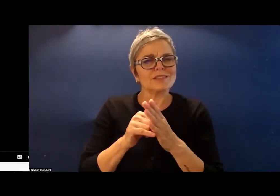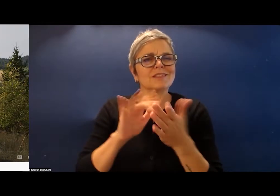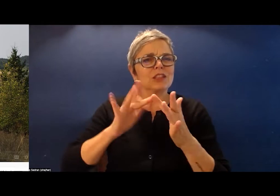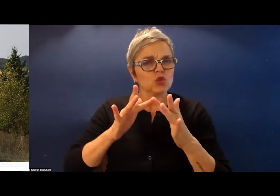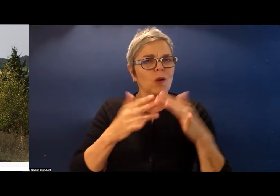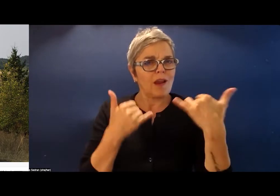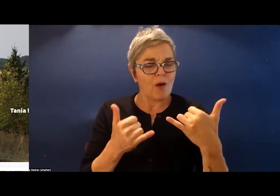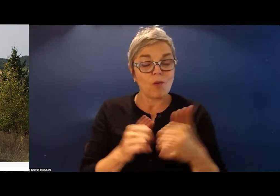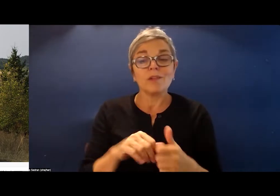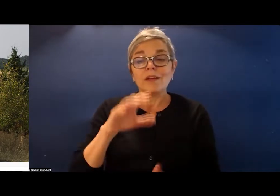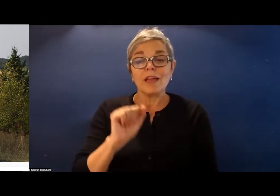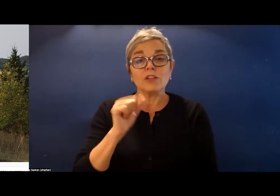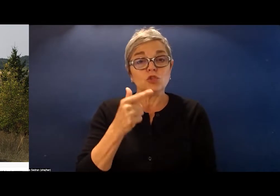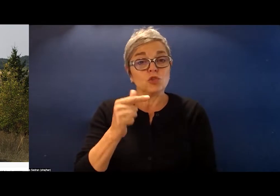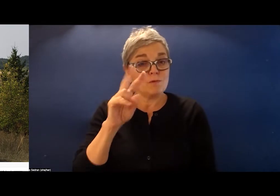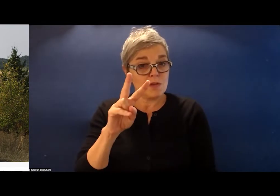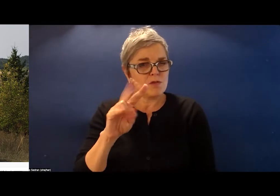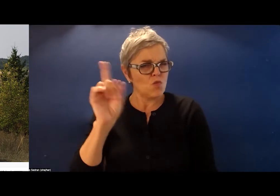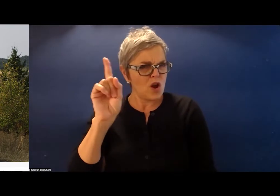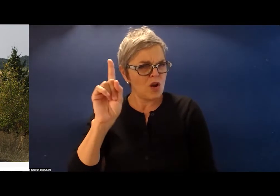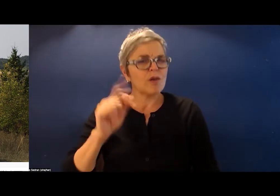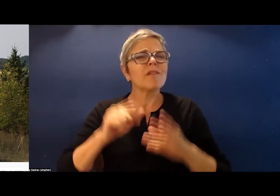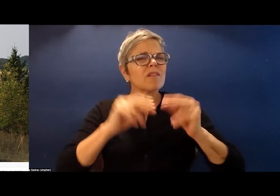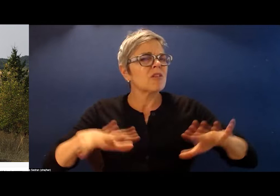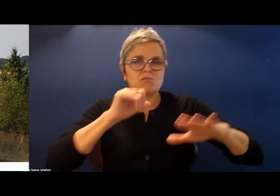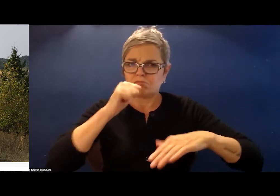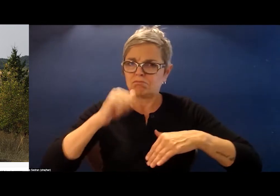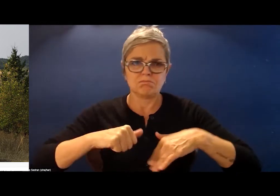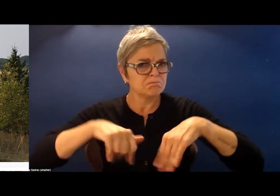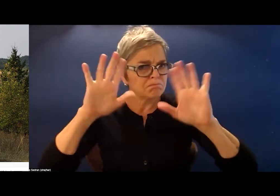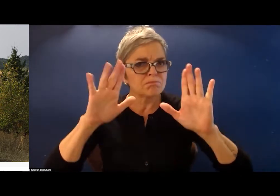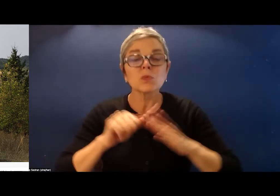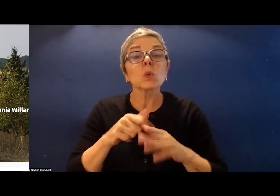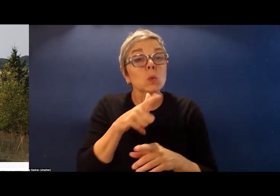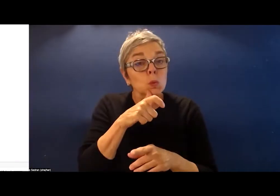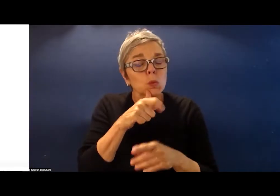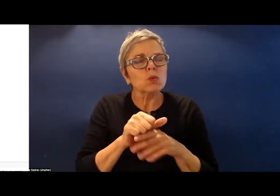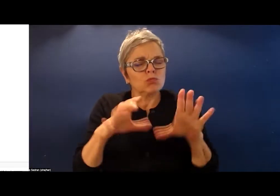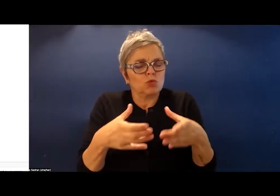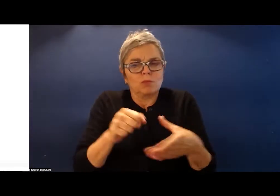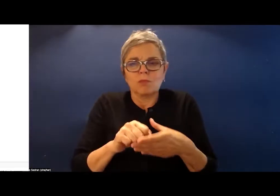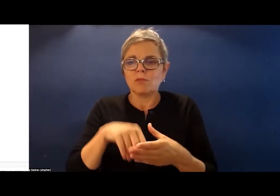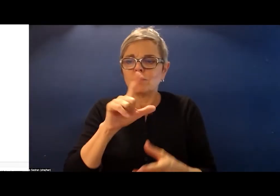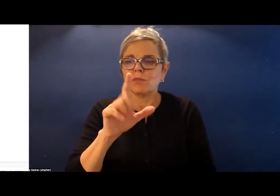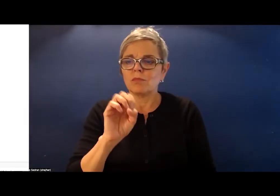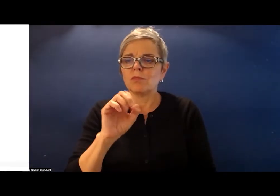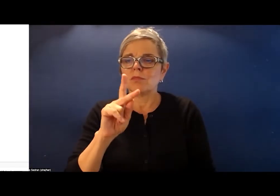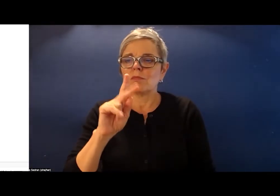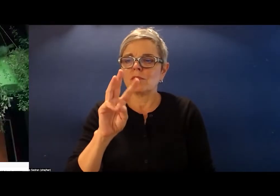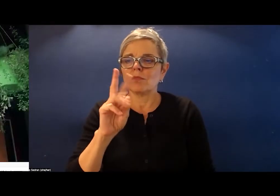The AGGV is located on the unceded traditional territories of the lək̓ʷəŋən speaking peoples, today known as the Esquimalt and Songhees Nations.